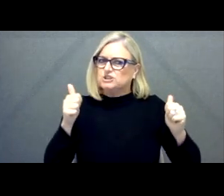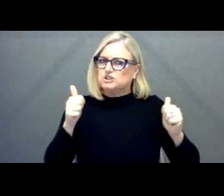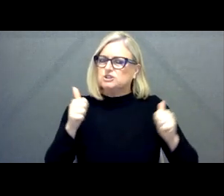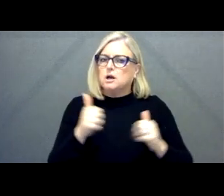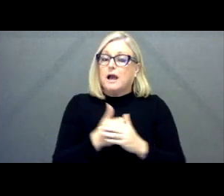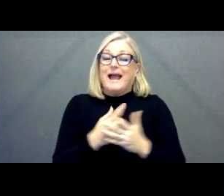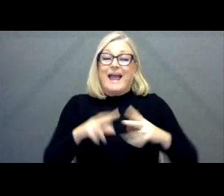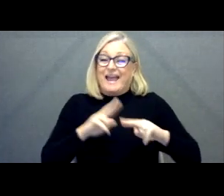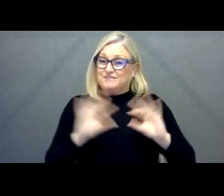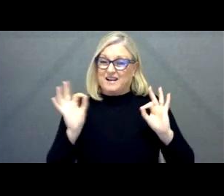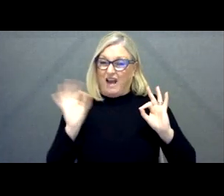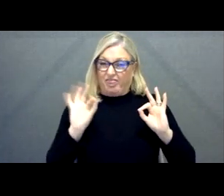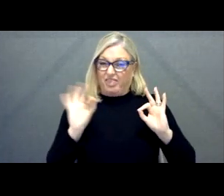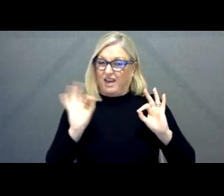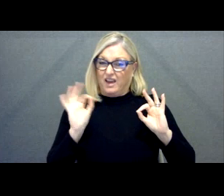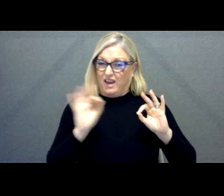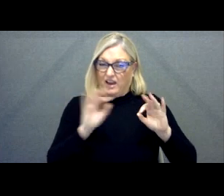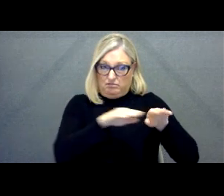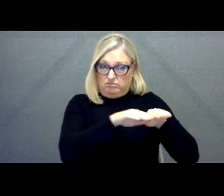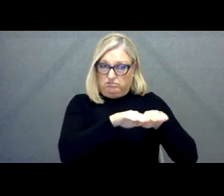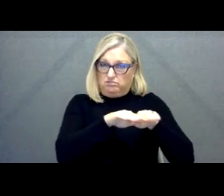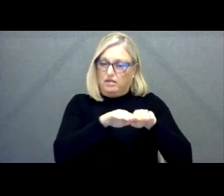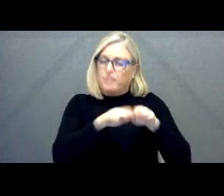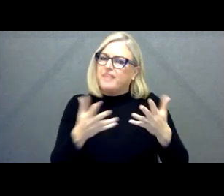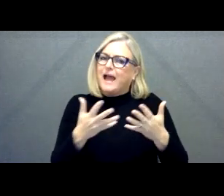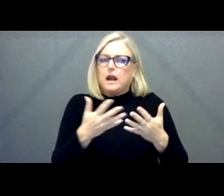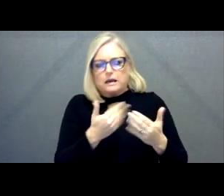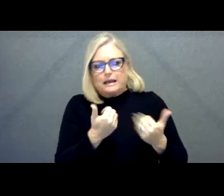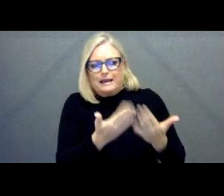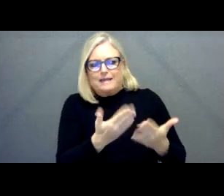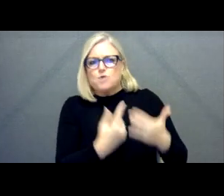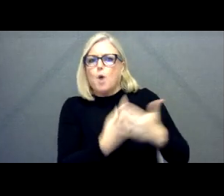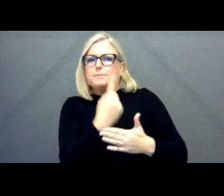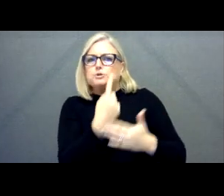being able to discuss what those barriers and challenges are so that's the behaviour consequences